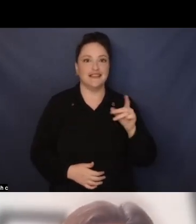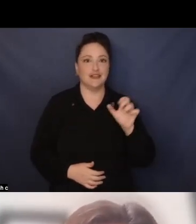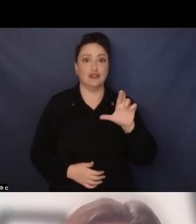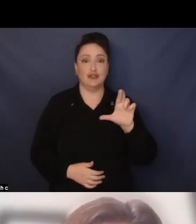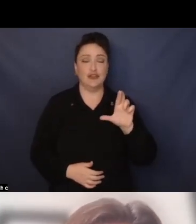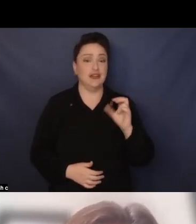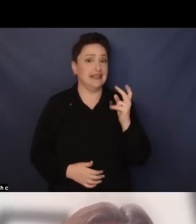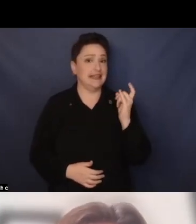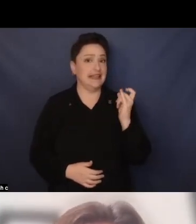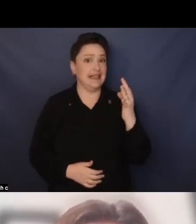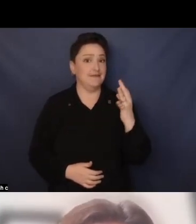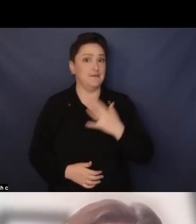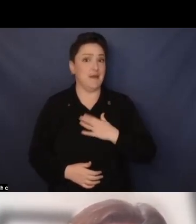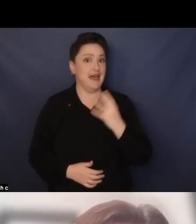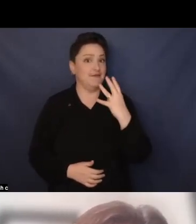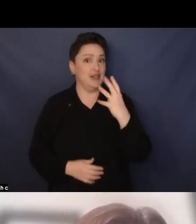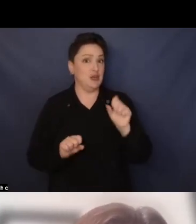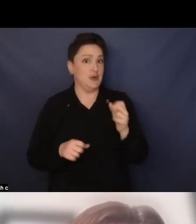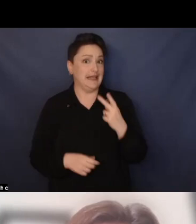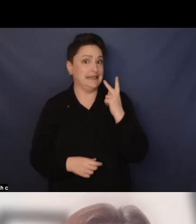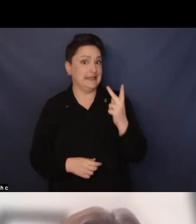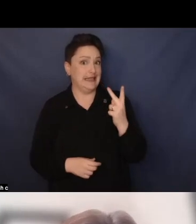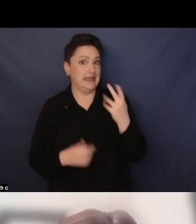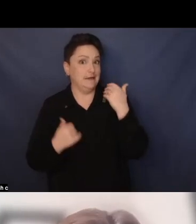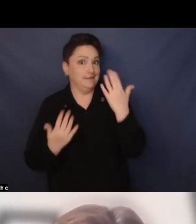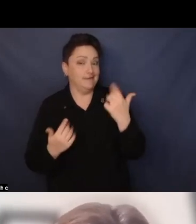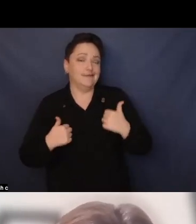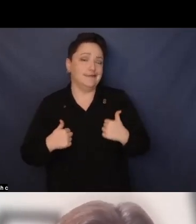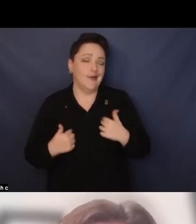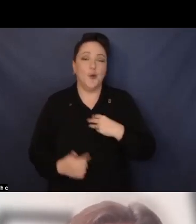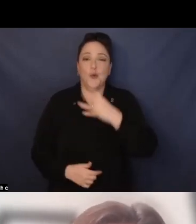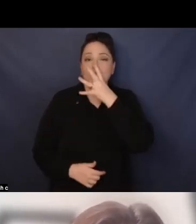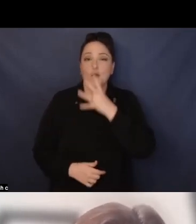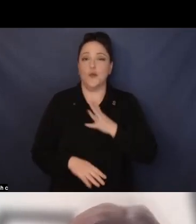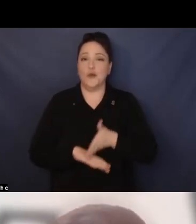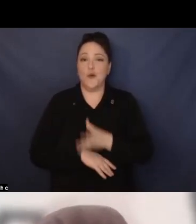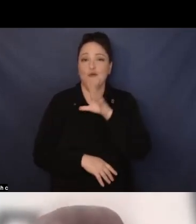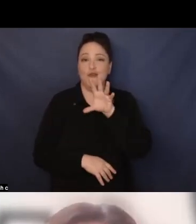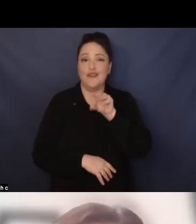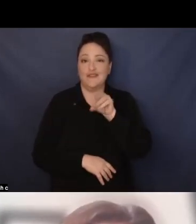is fine either way. I'm a white woman over 50 and I sometimes wear glasses. Although I'm not